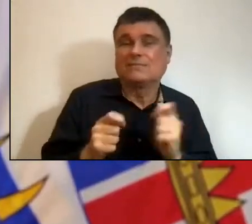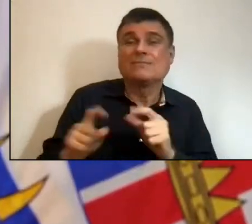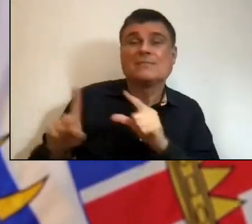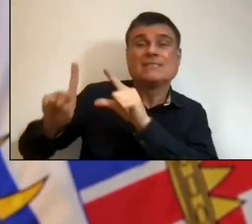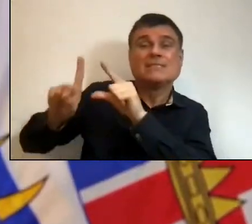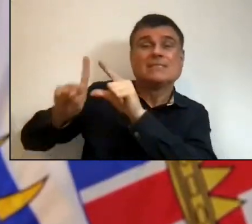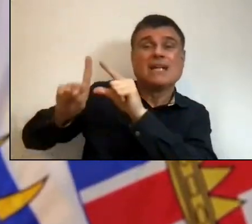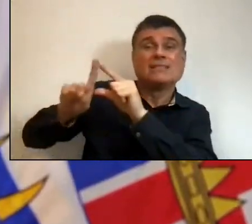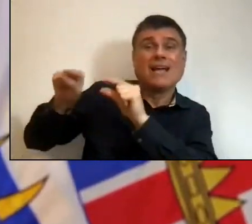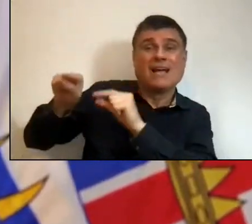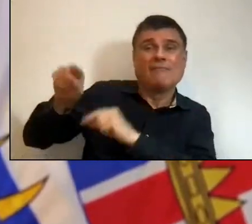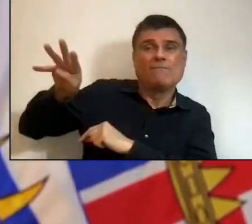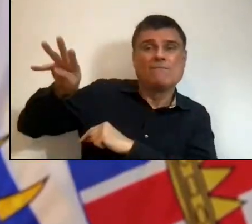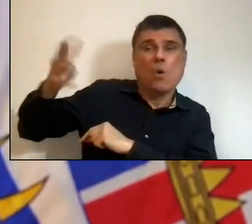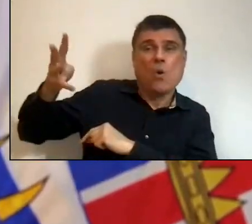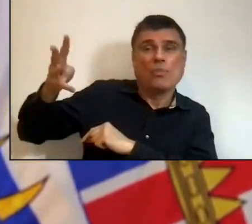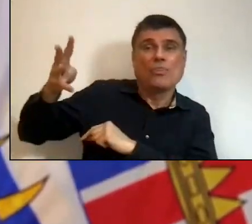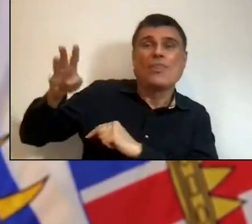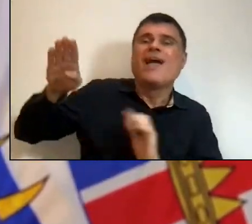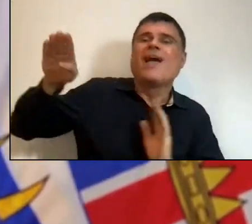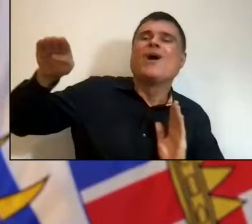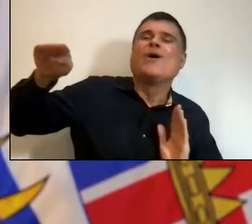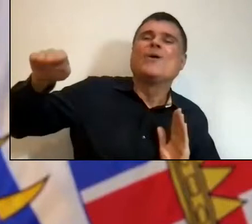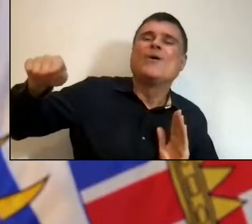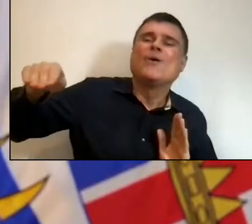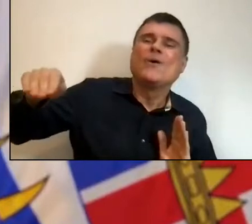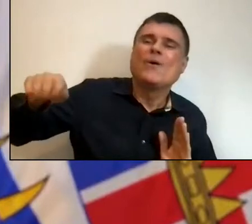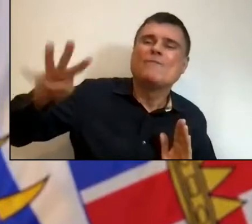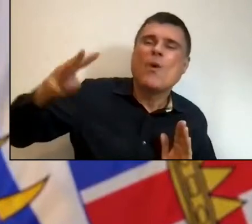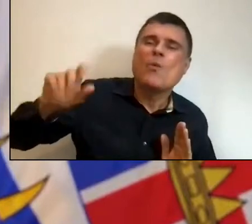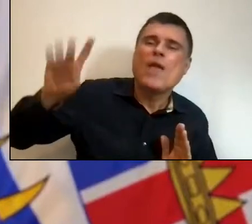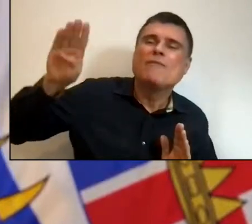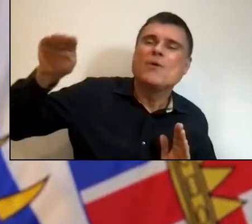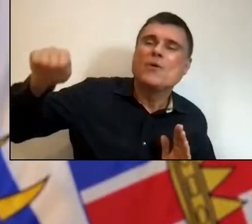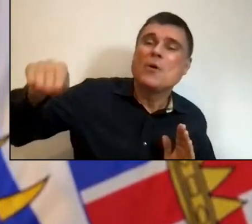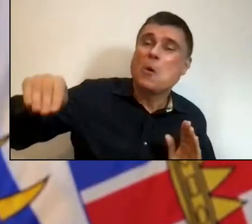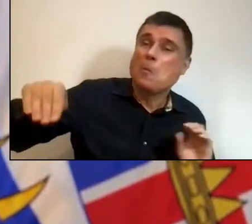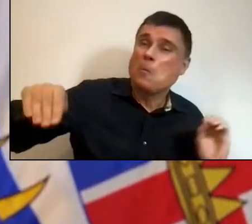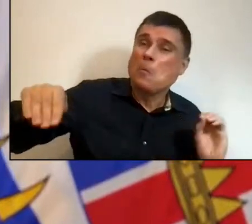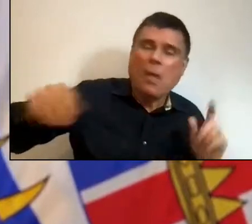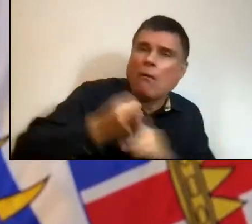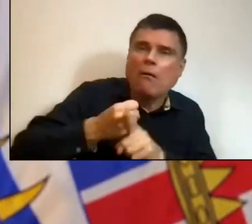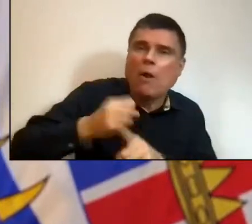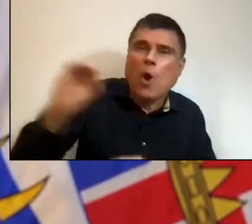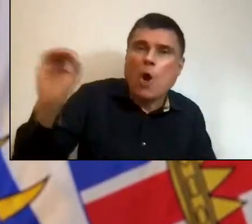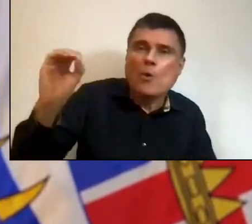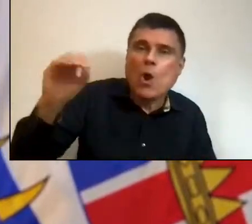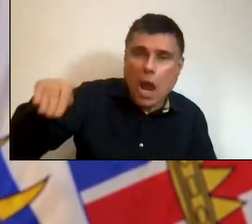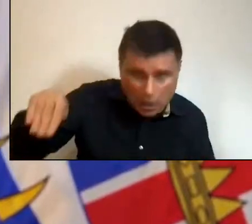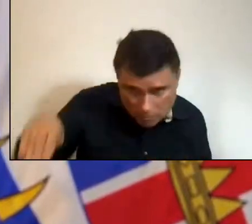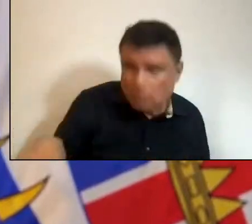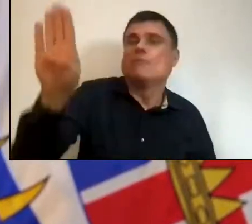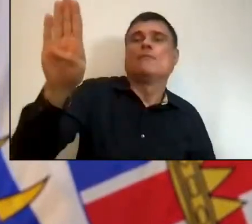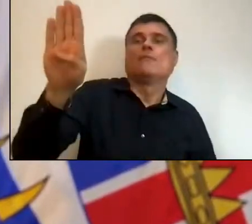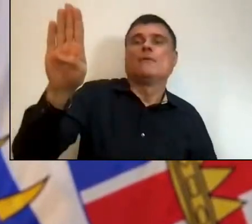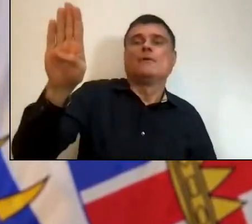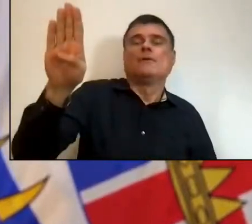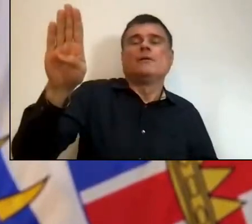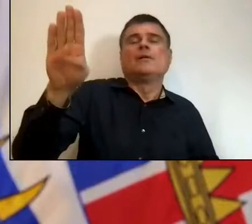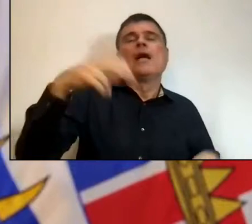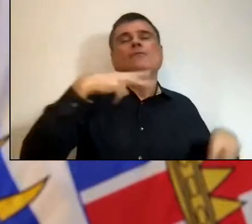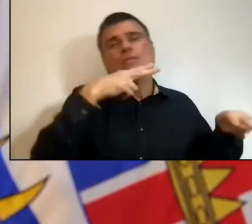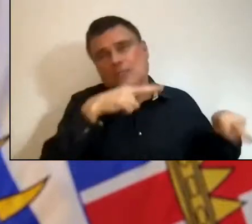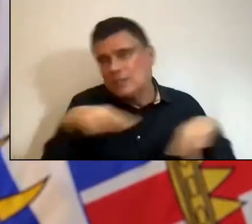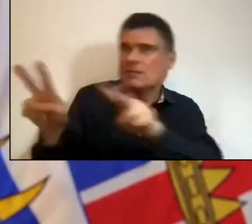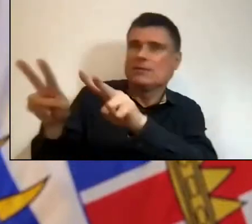improve, I think we need to look